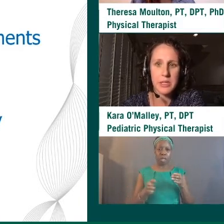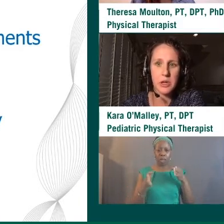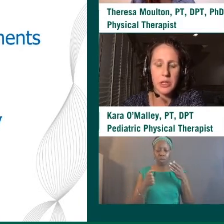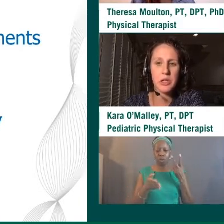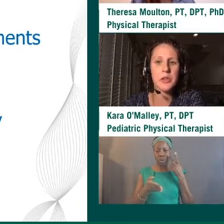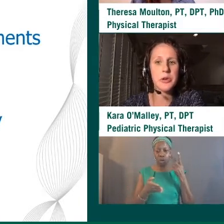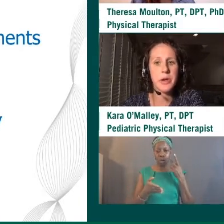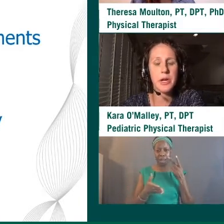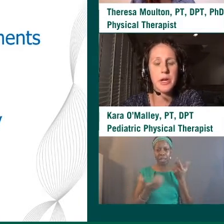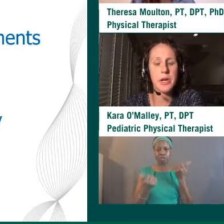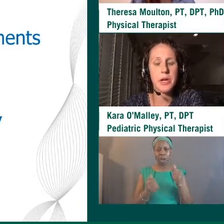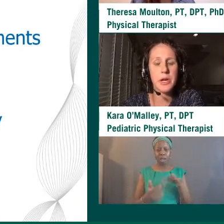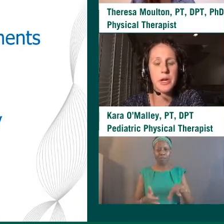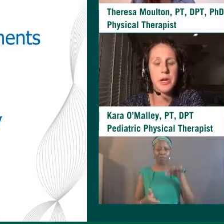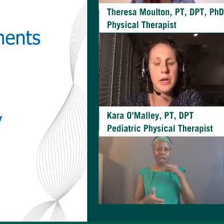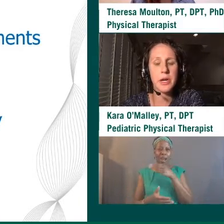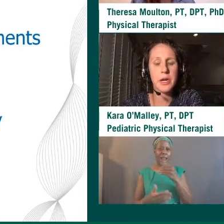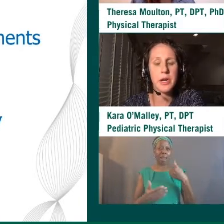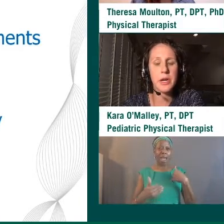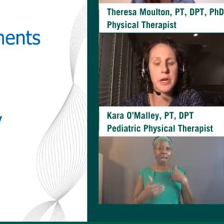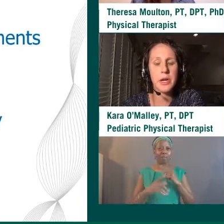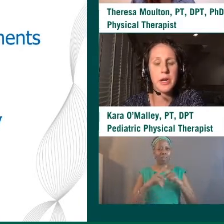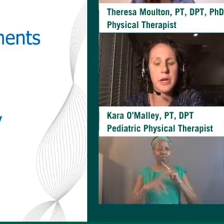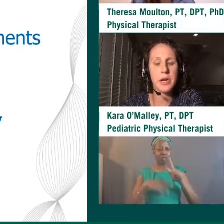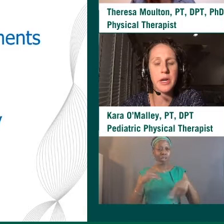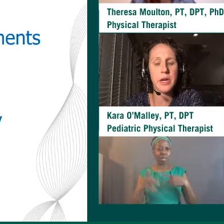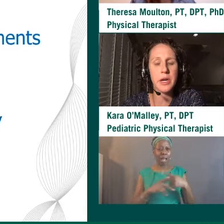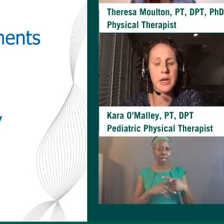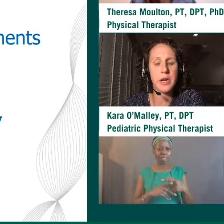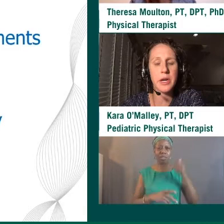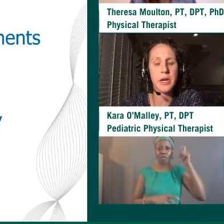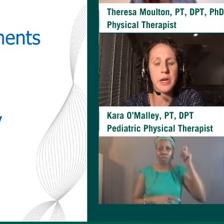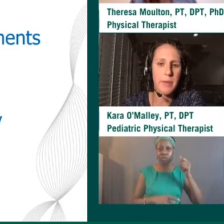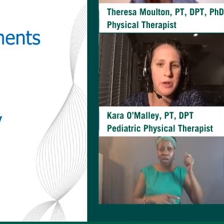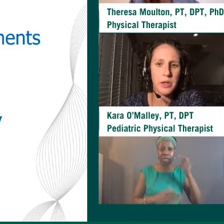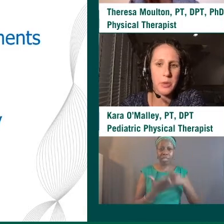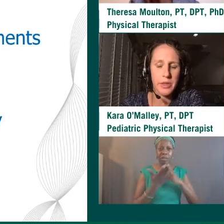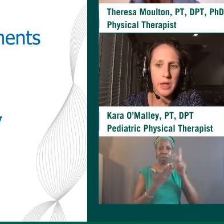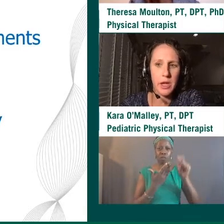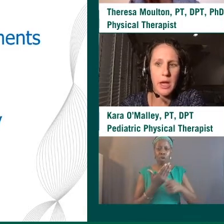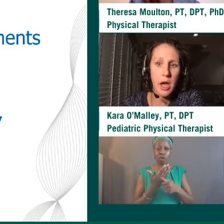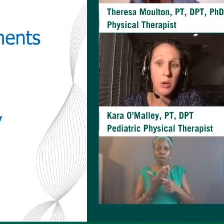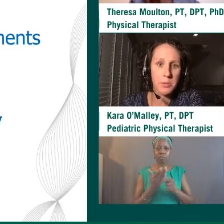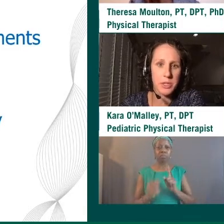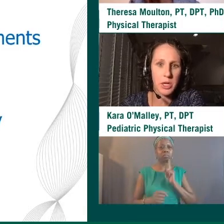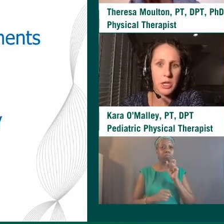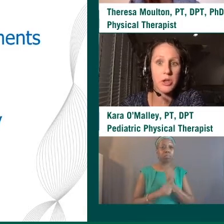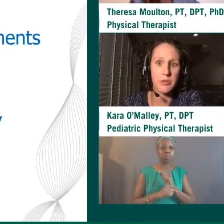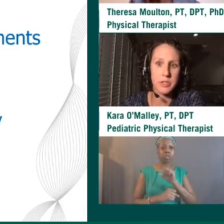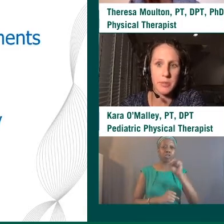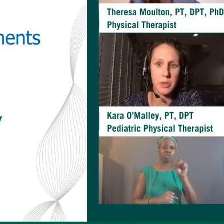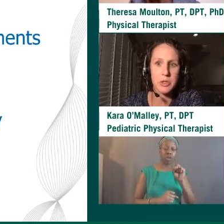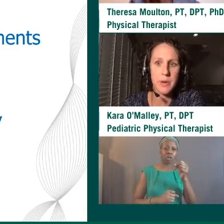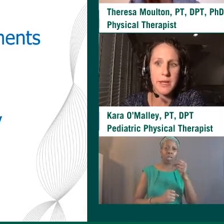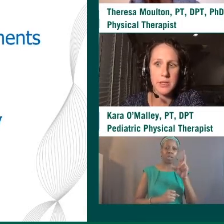that you can look through. And actually Shirley Ryan Abilitylab has a program every year where they help to look for some of those bikes